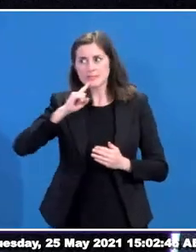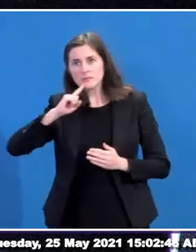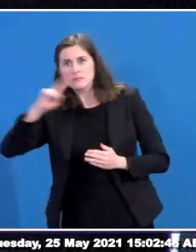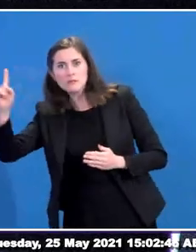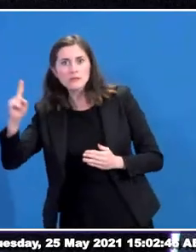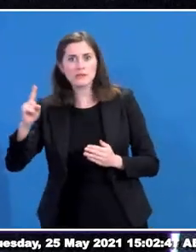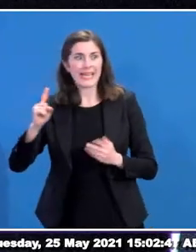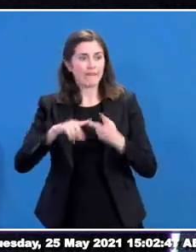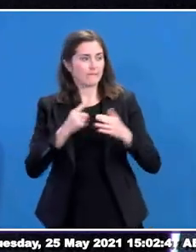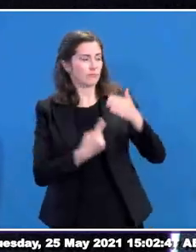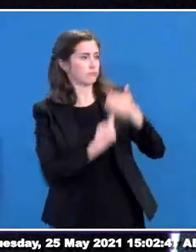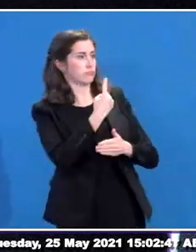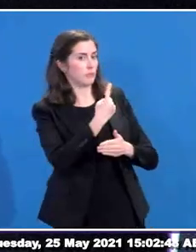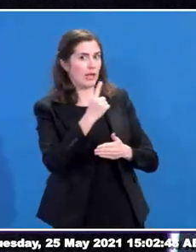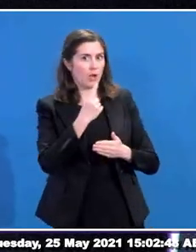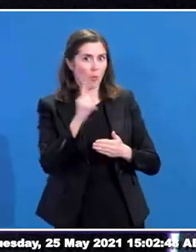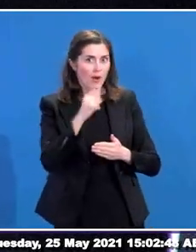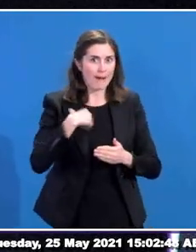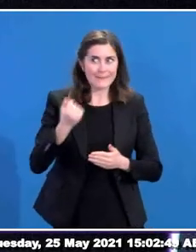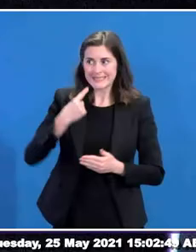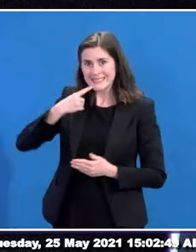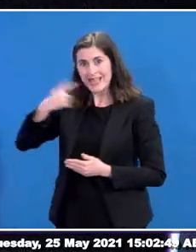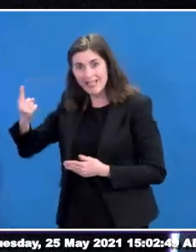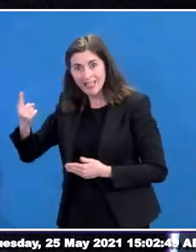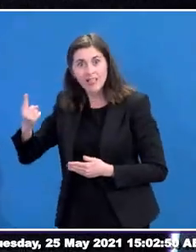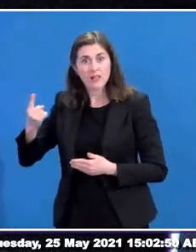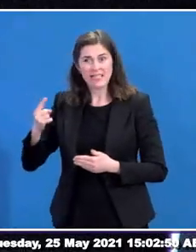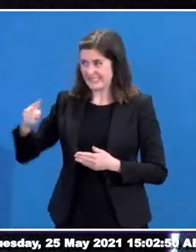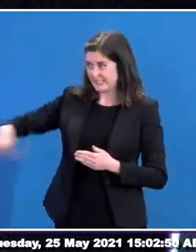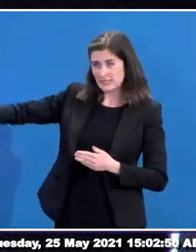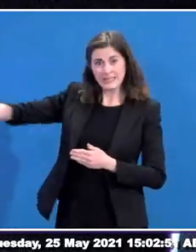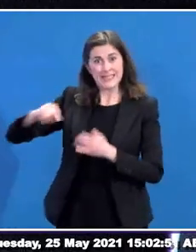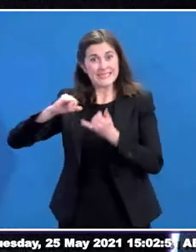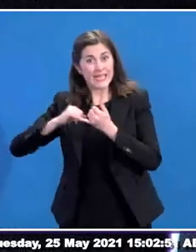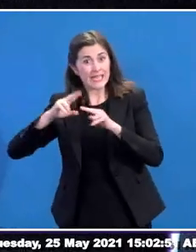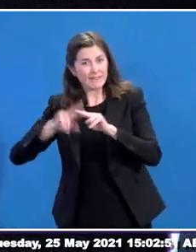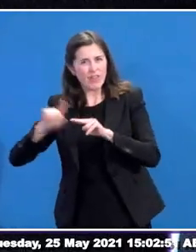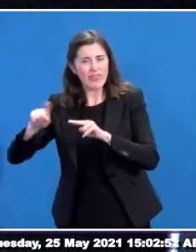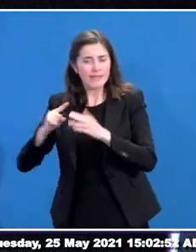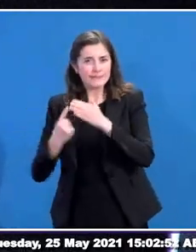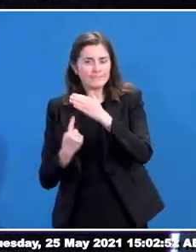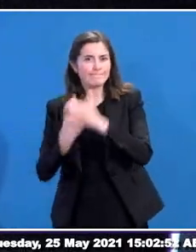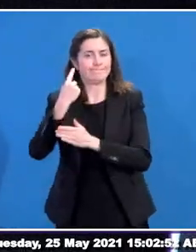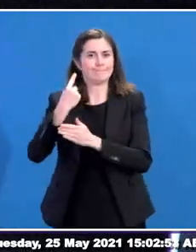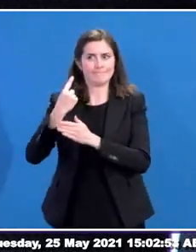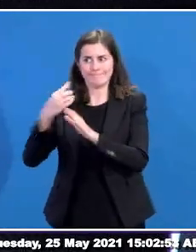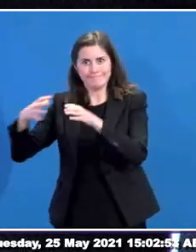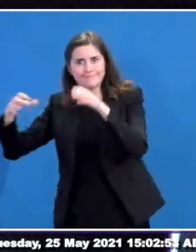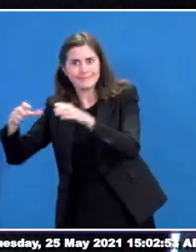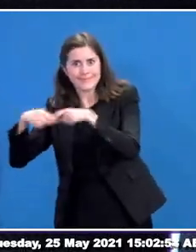team, because there was clearly an issue that incidents were not being reported.